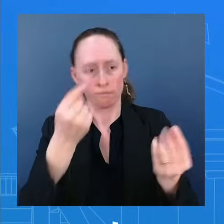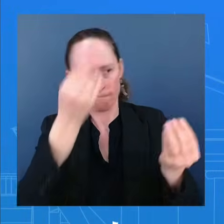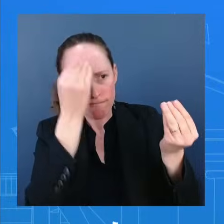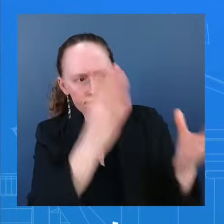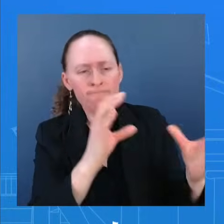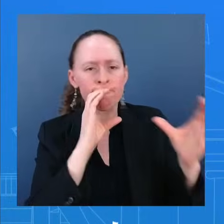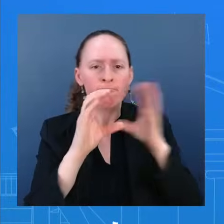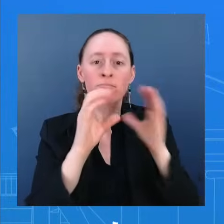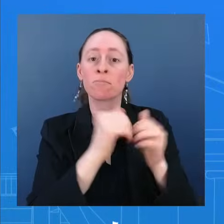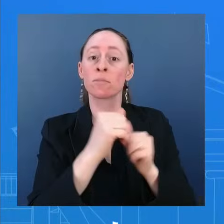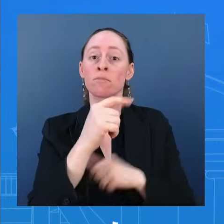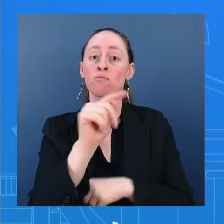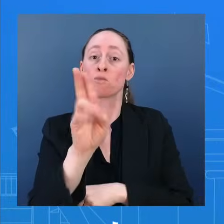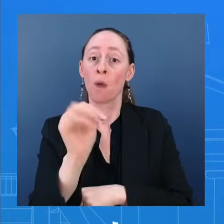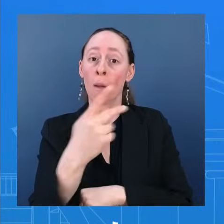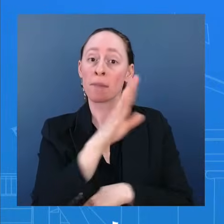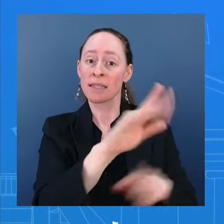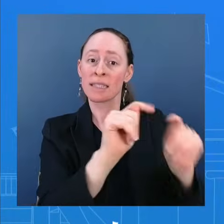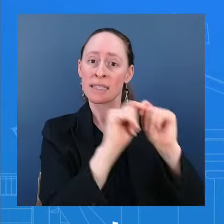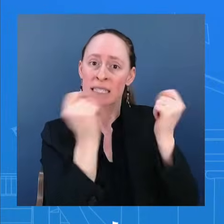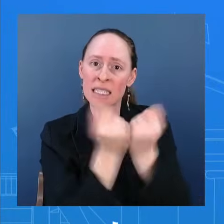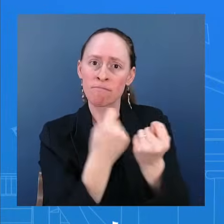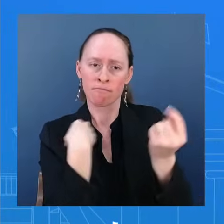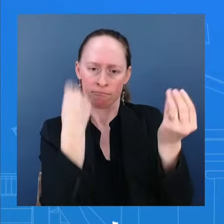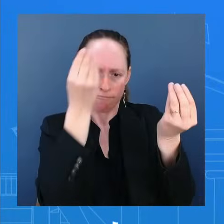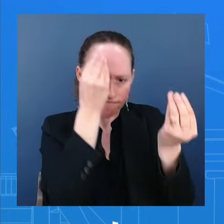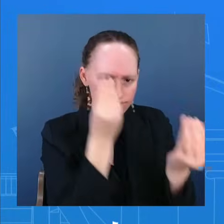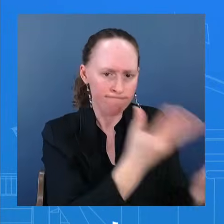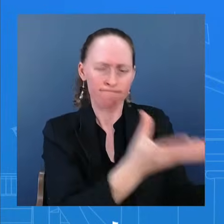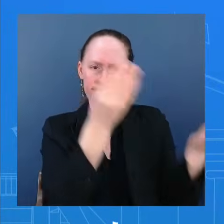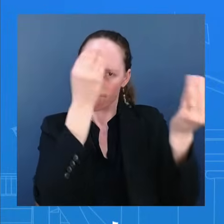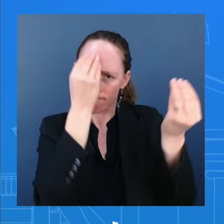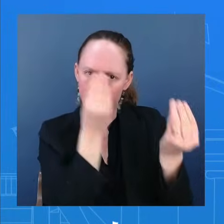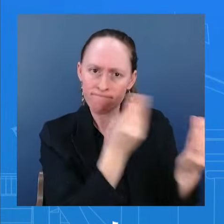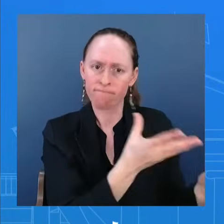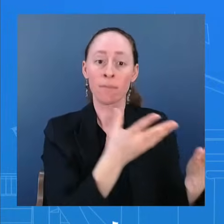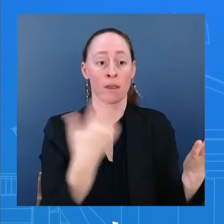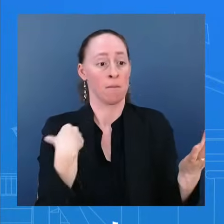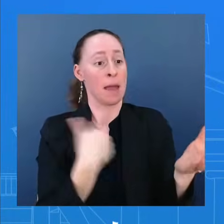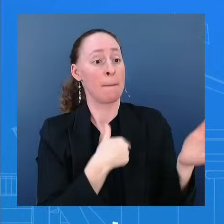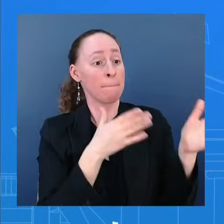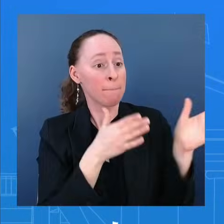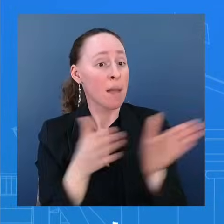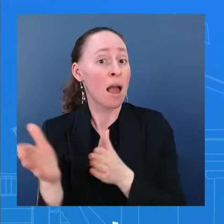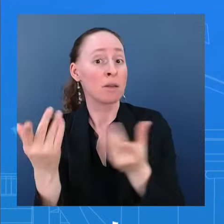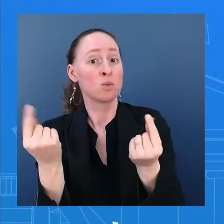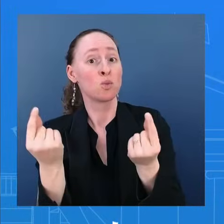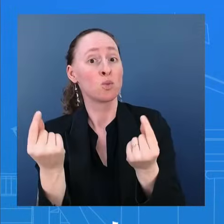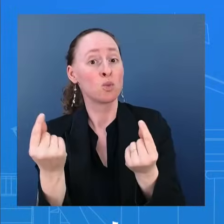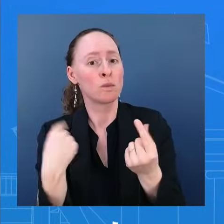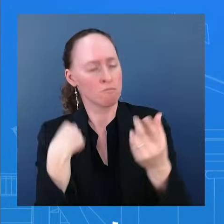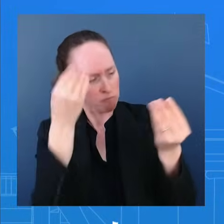but what we're thinking about doing so that -- that they -- there's nothing they should see in the public domain --